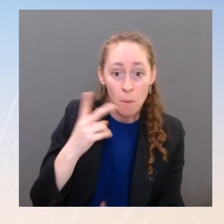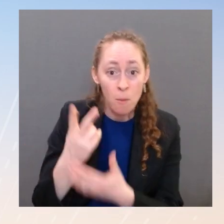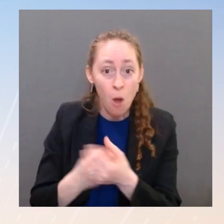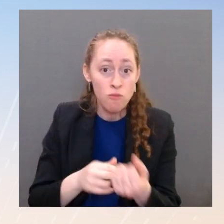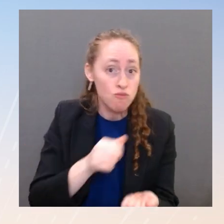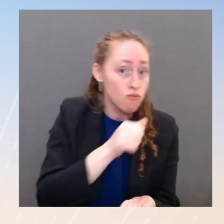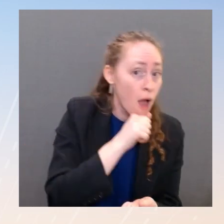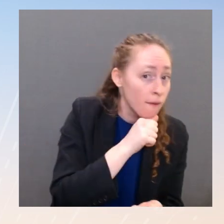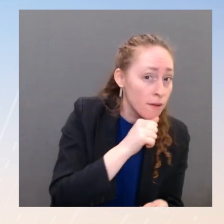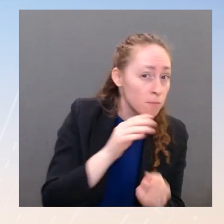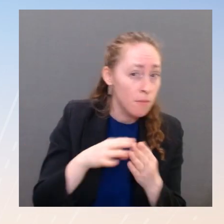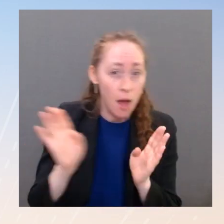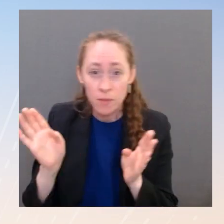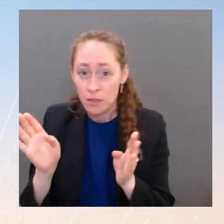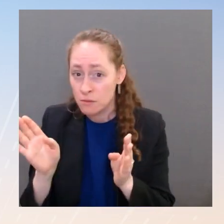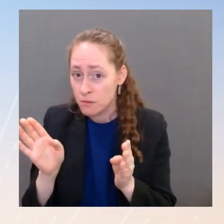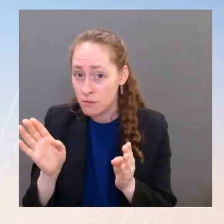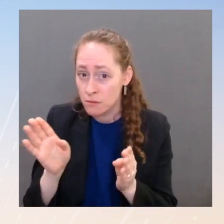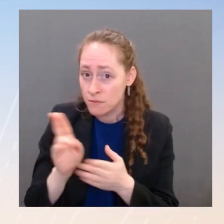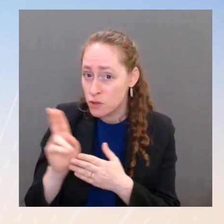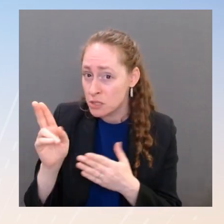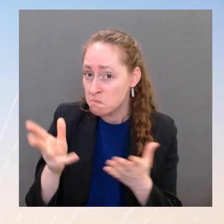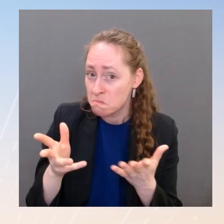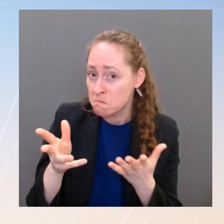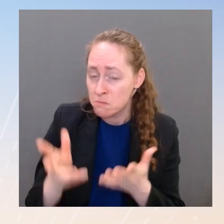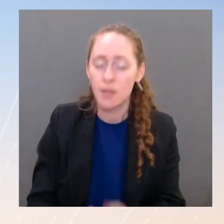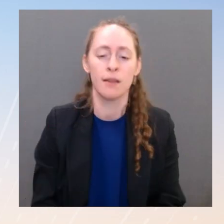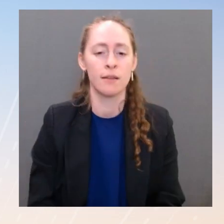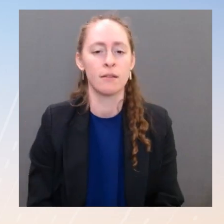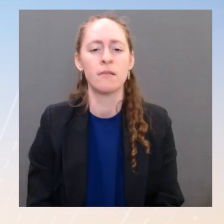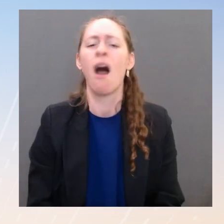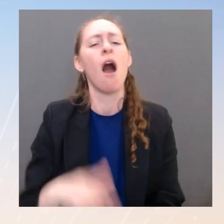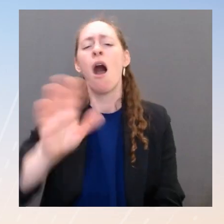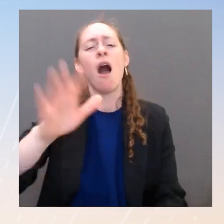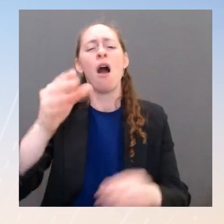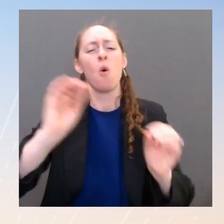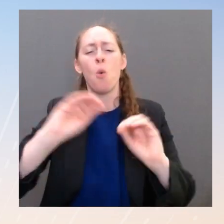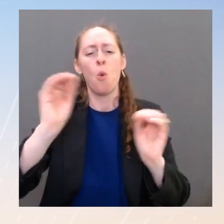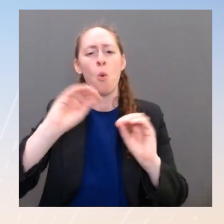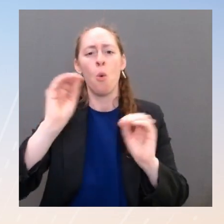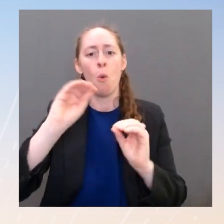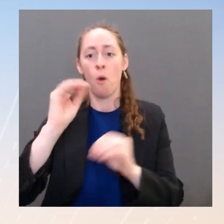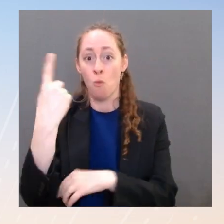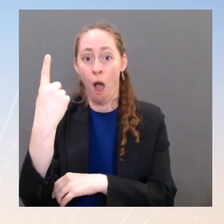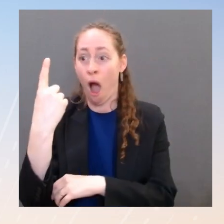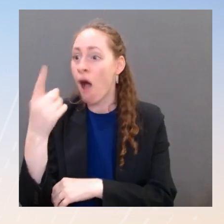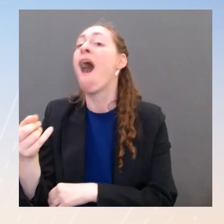about where the needs are greatest, and that's why he has talked about, in the past, having an income cap as well.